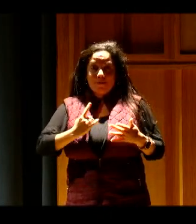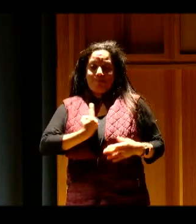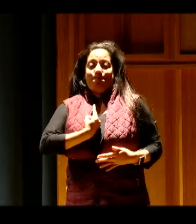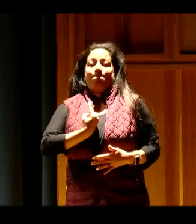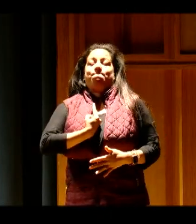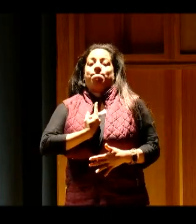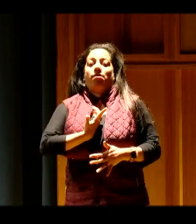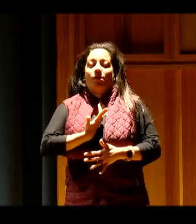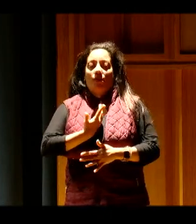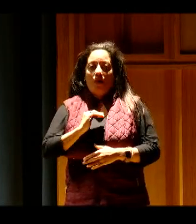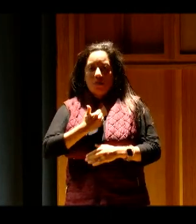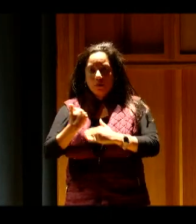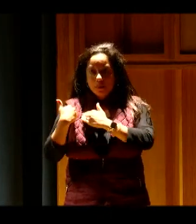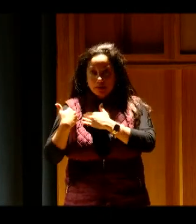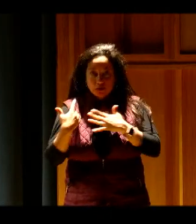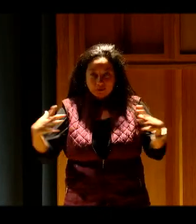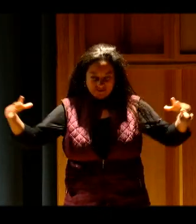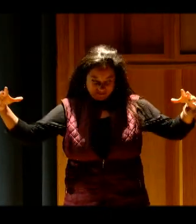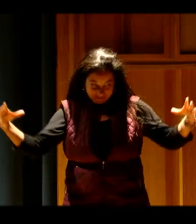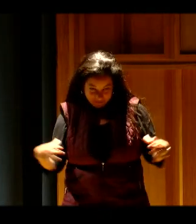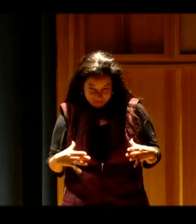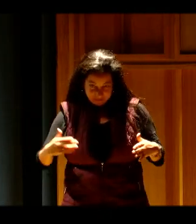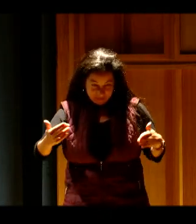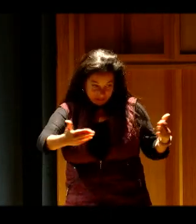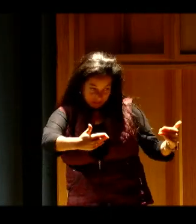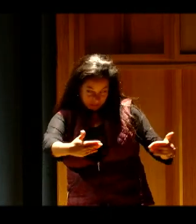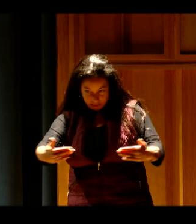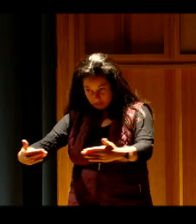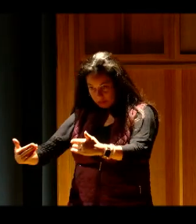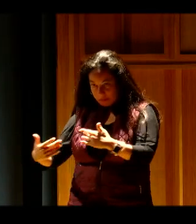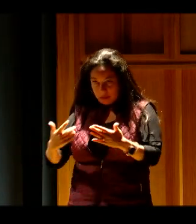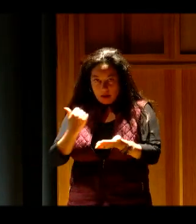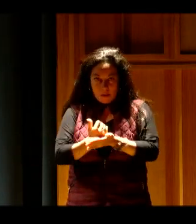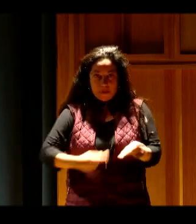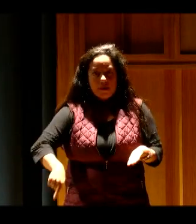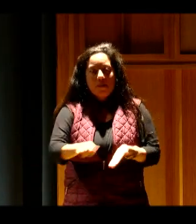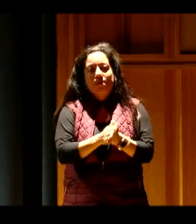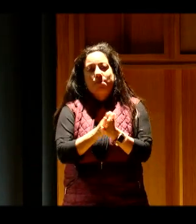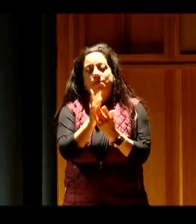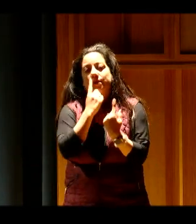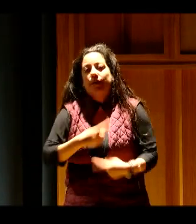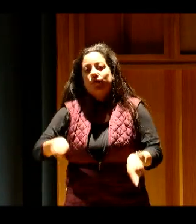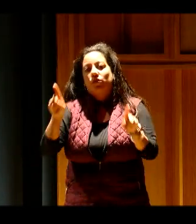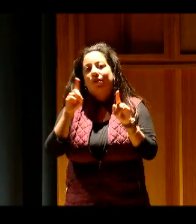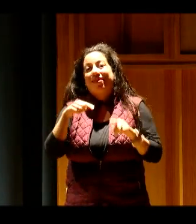and our job is to gather them and to help them to thrive because they are the people who are making change.